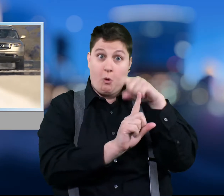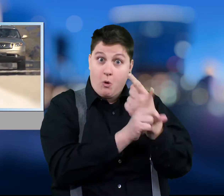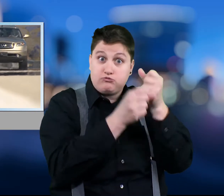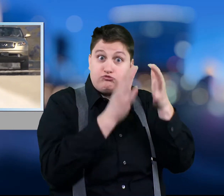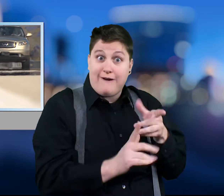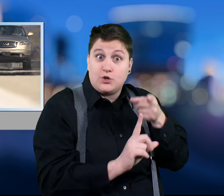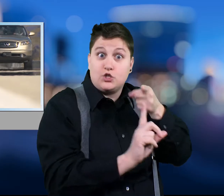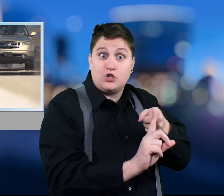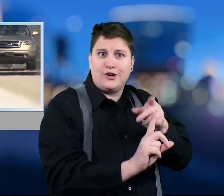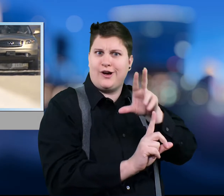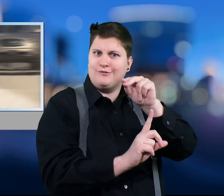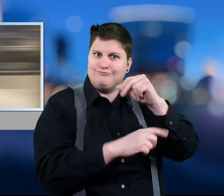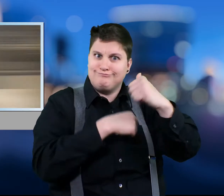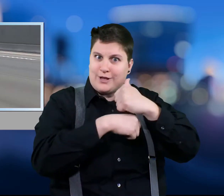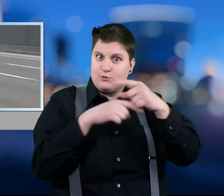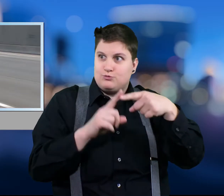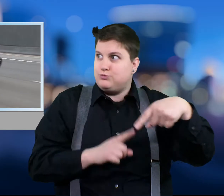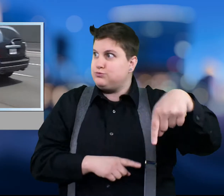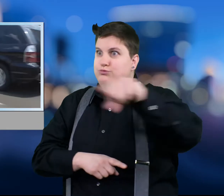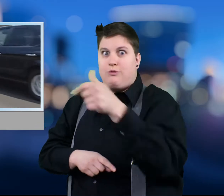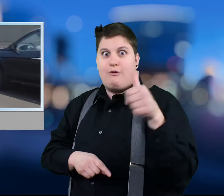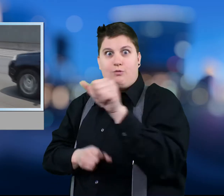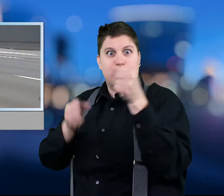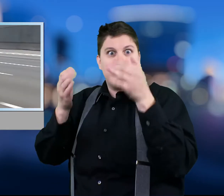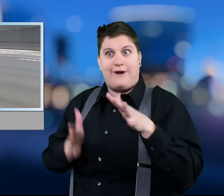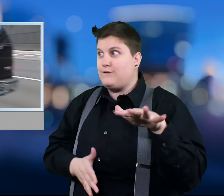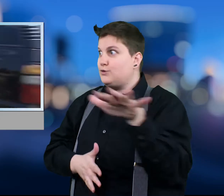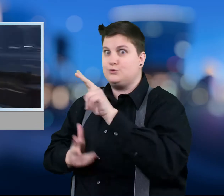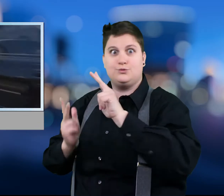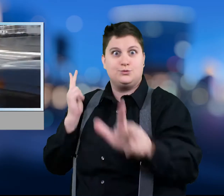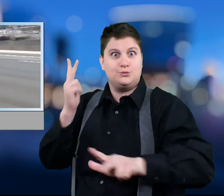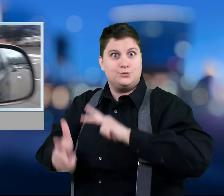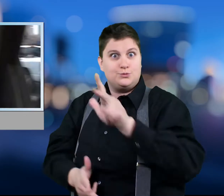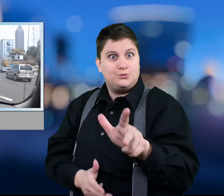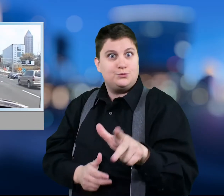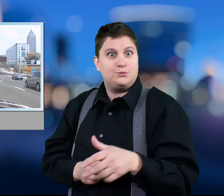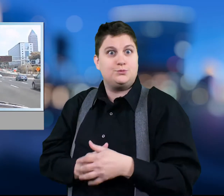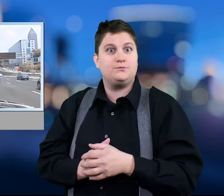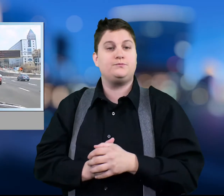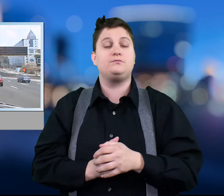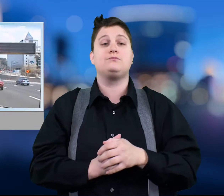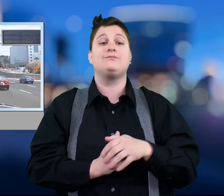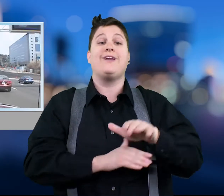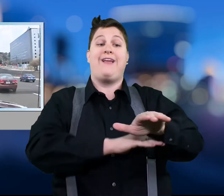They not only put their lives at risk but also everyone else on the road.